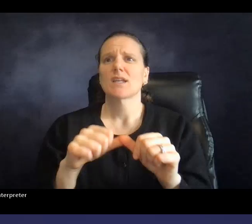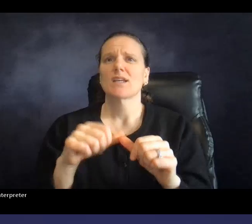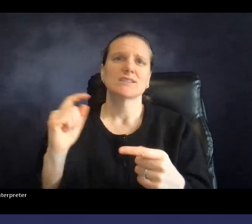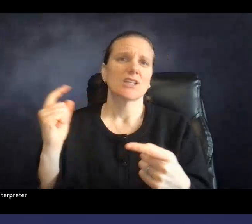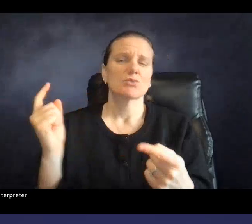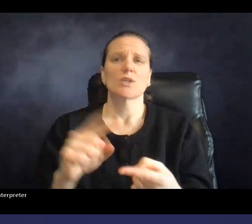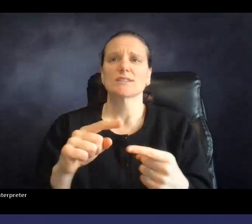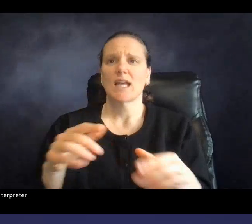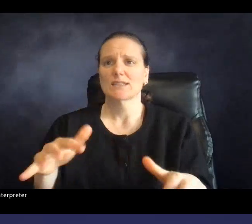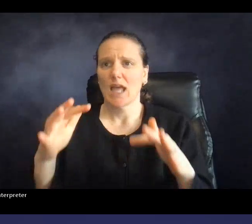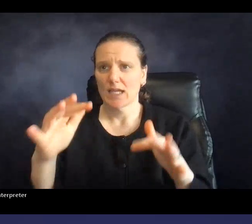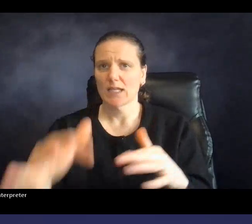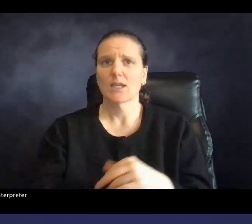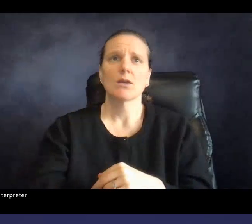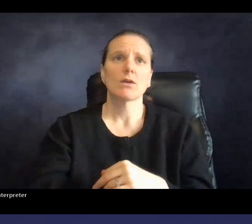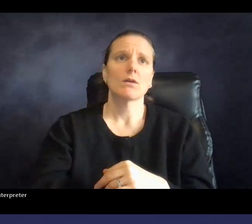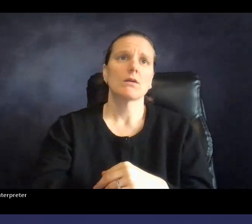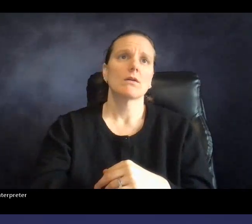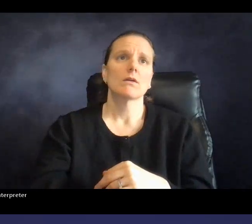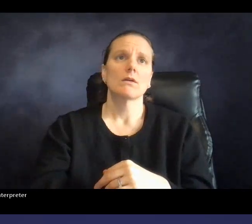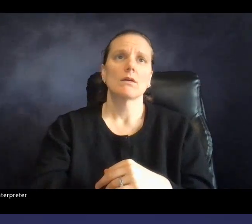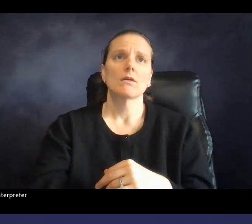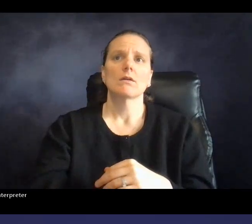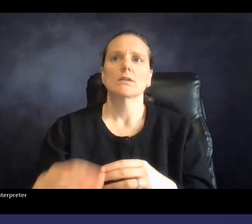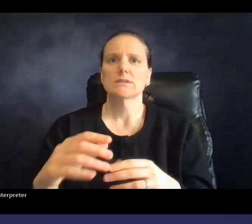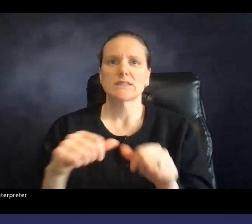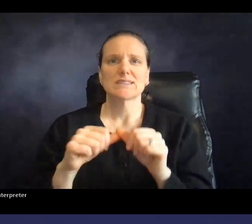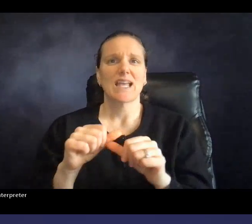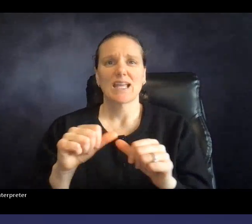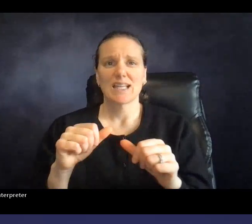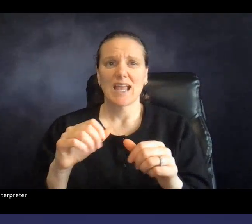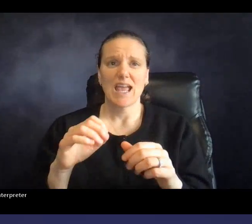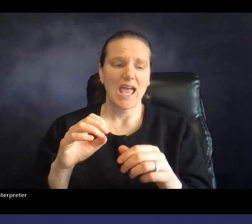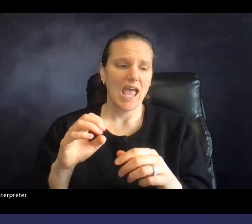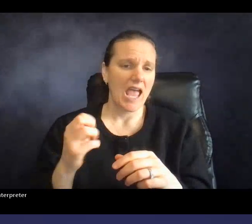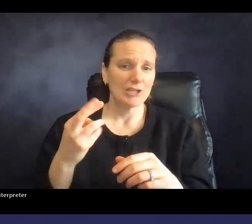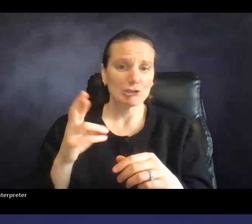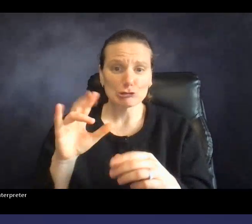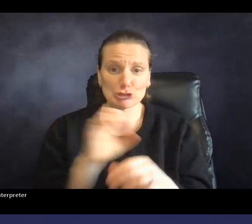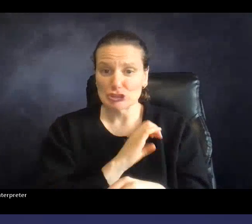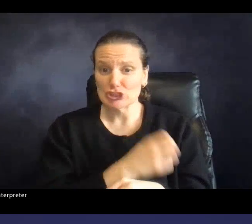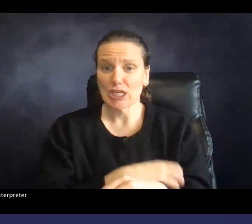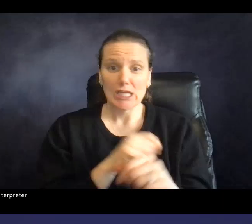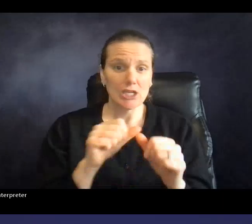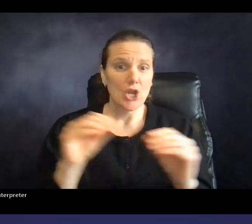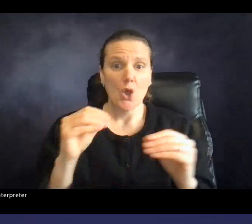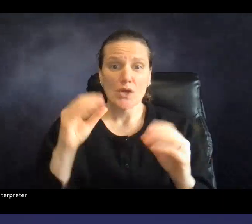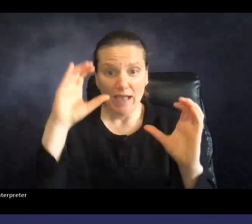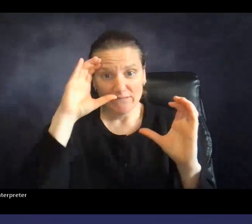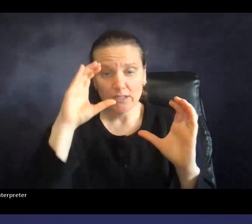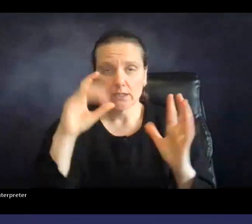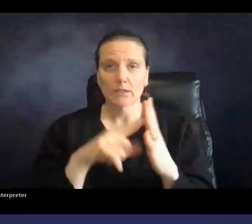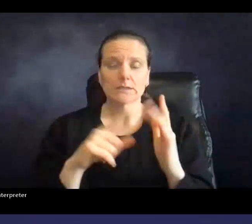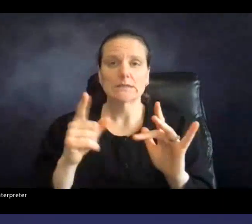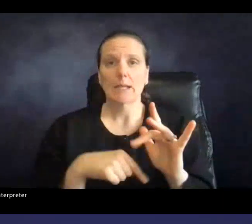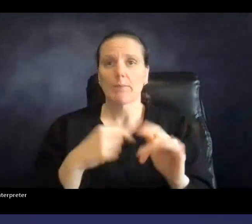in, you know, sustained energy without needing caffeine or pick me ups in the afternoon, being able to skip a meal without your bottom, your blood sugar bottoming out.